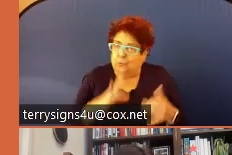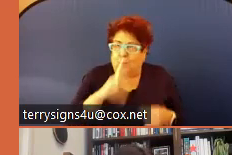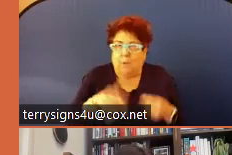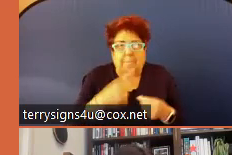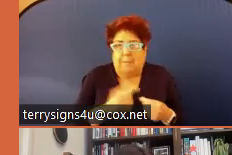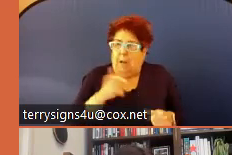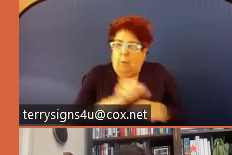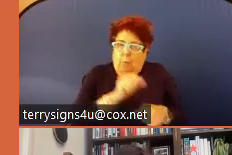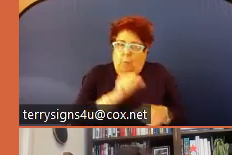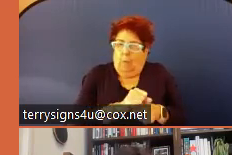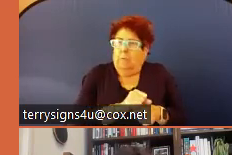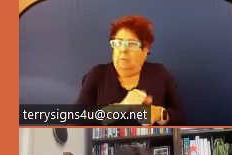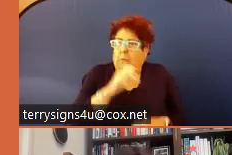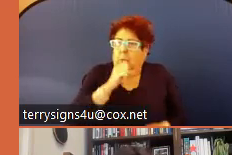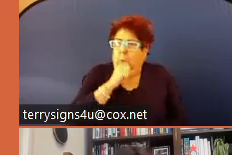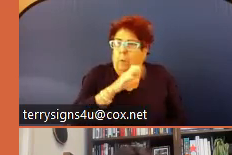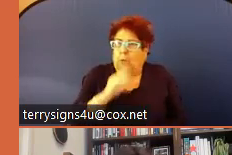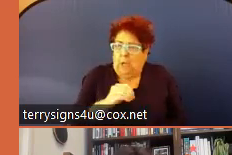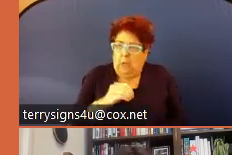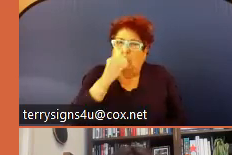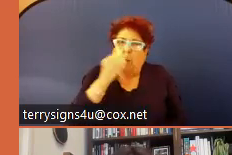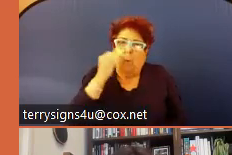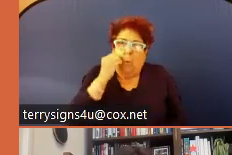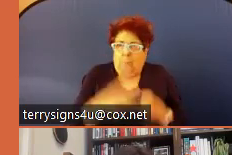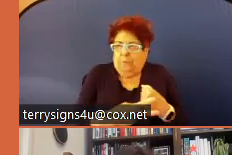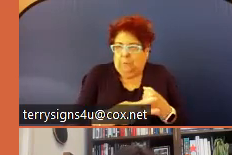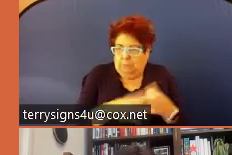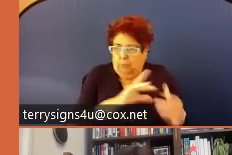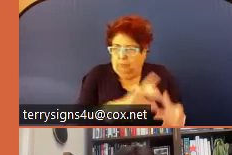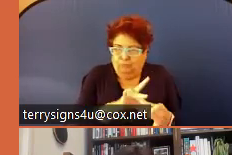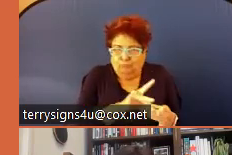preservation coalition and an initiative that was born out of the orange county